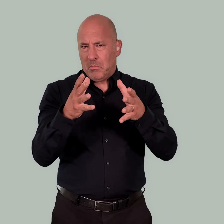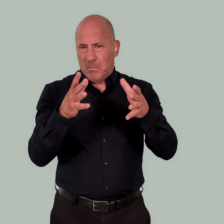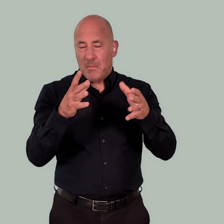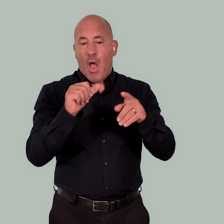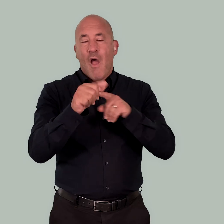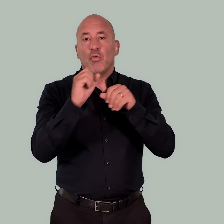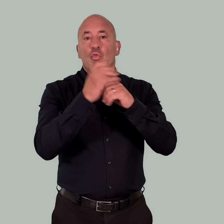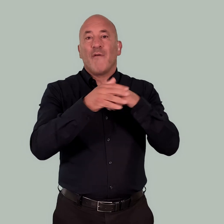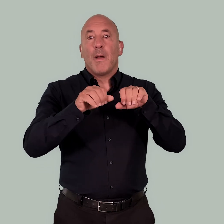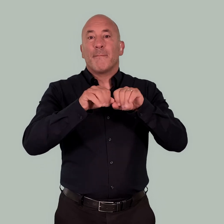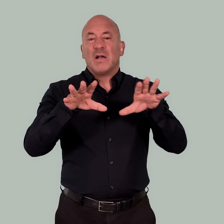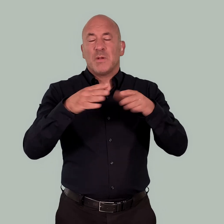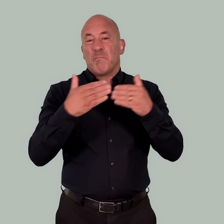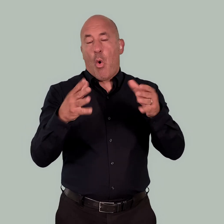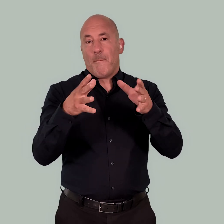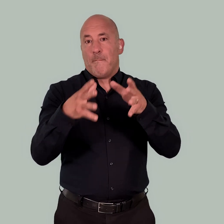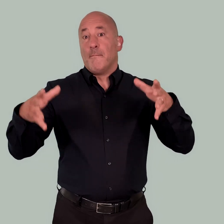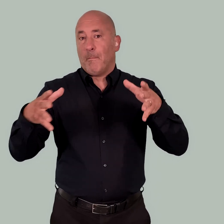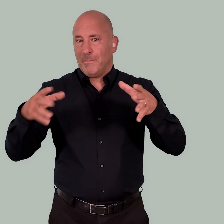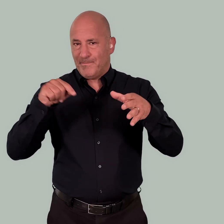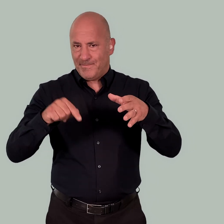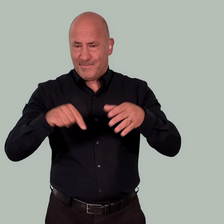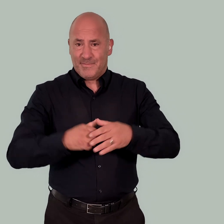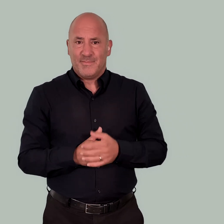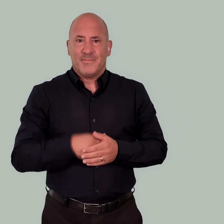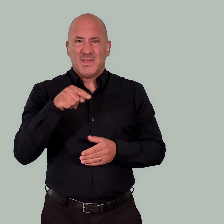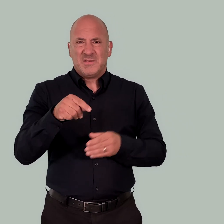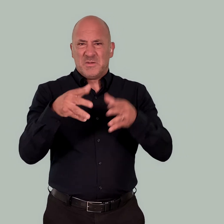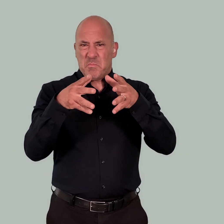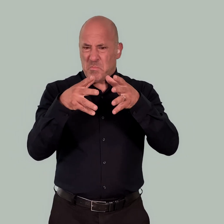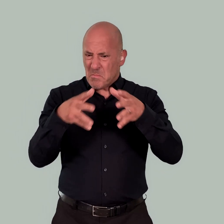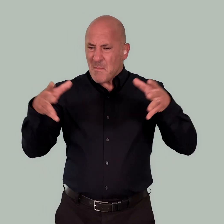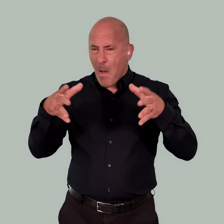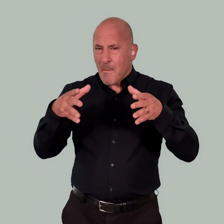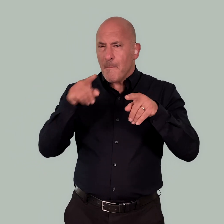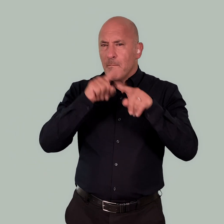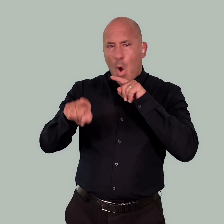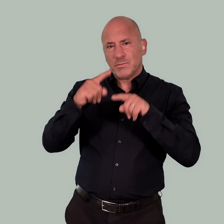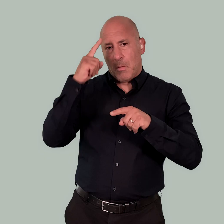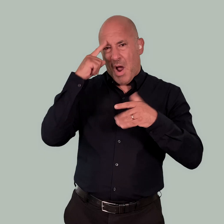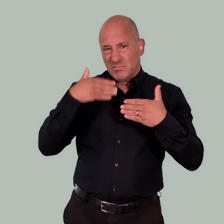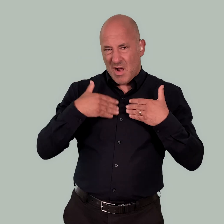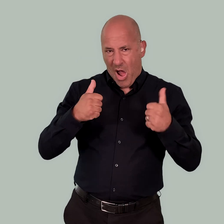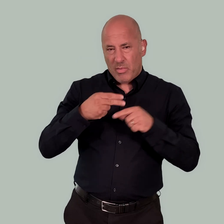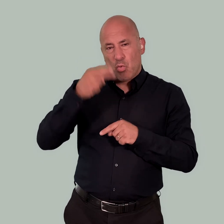with a faster increase since the pandemic. This increase has been more concentrated among mental health